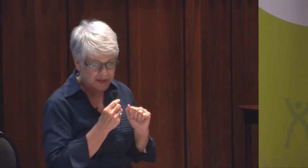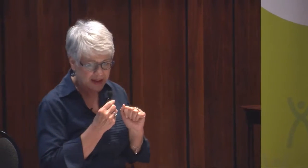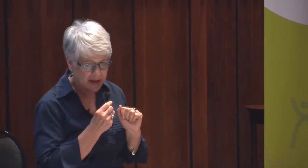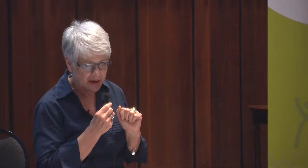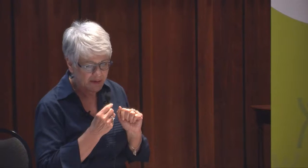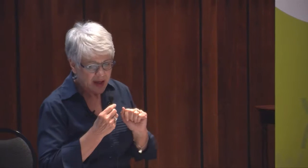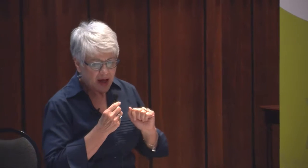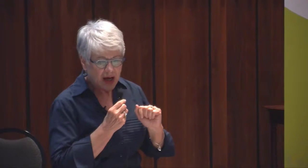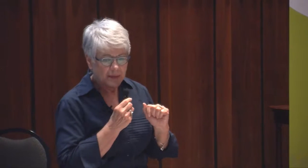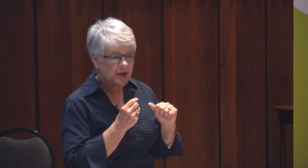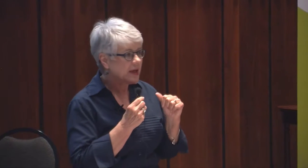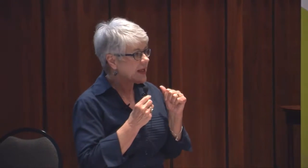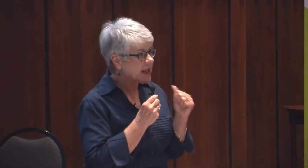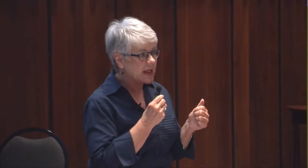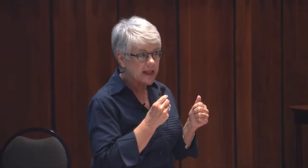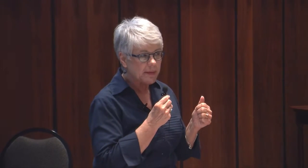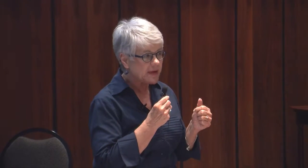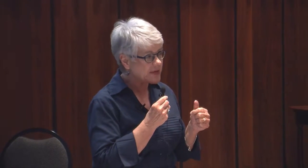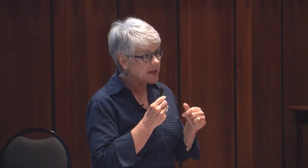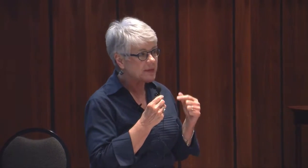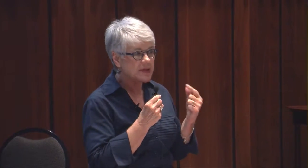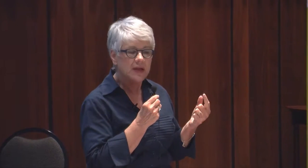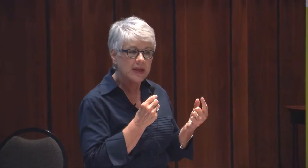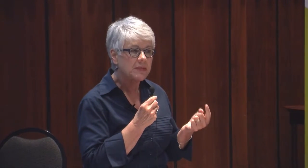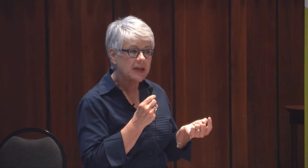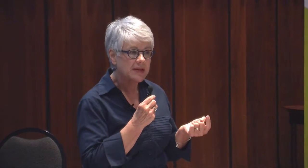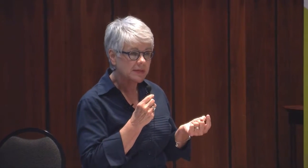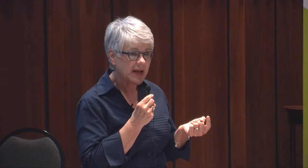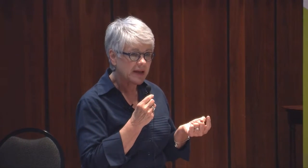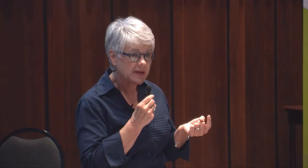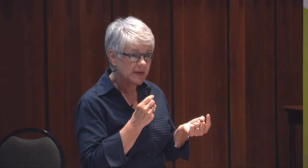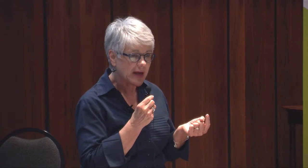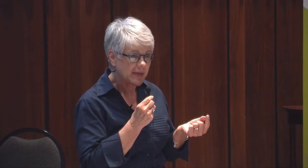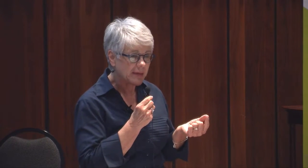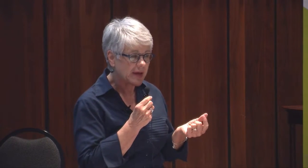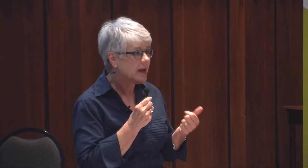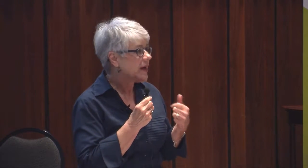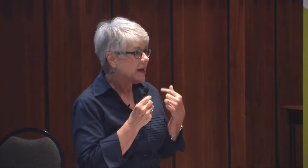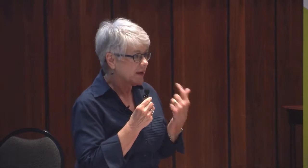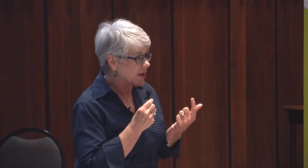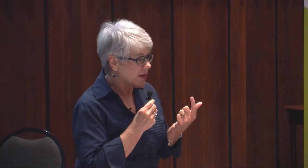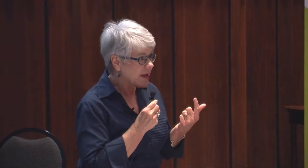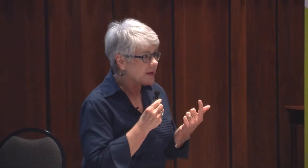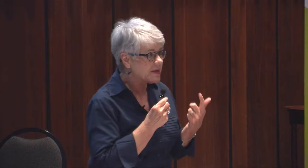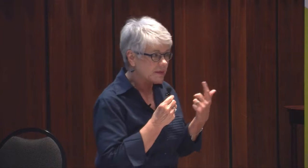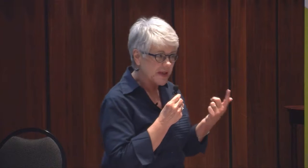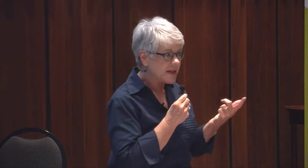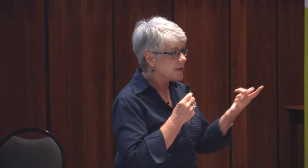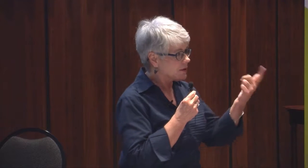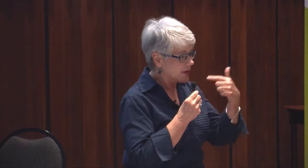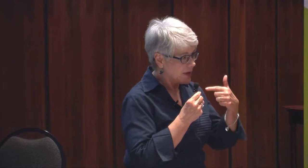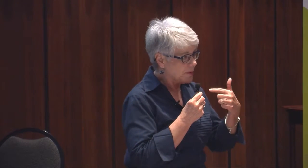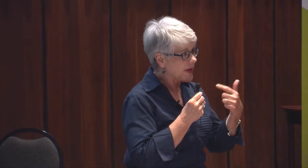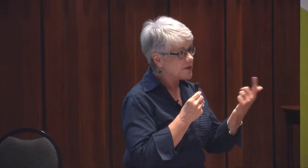them taken care of. You're going to need a collaborative team. It's going to need to be customized for that baby. You're going to need some PT or you know make sure